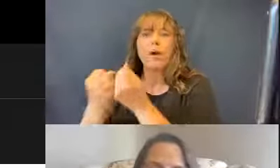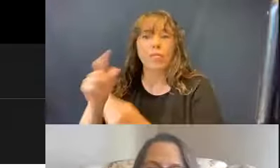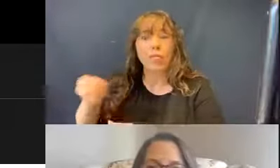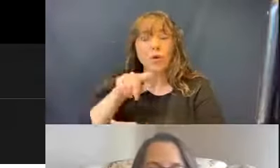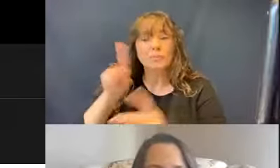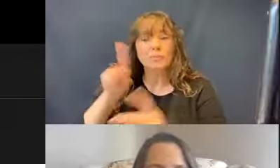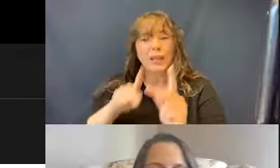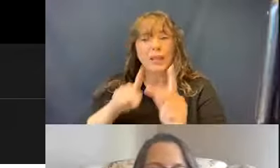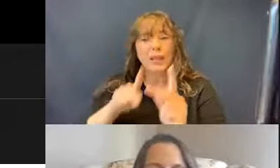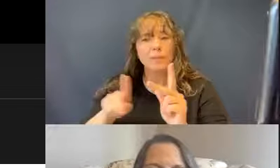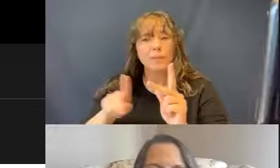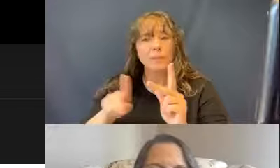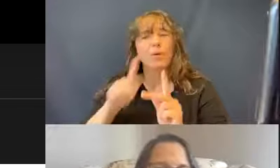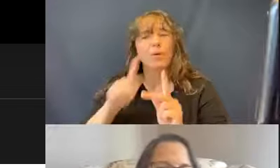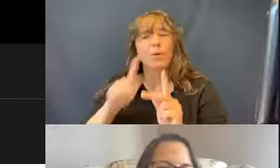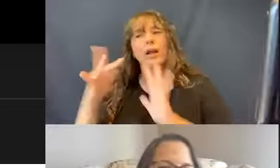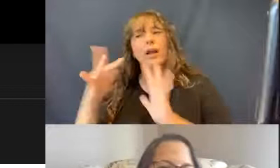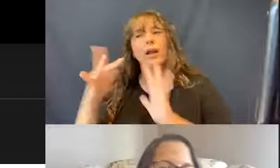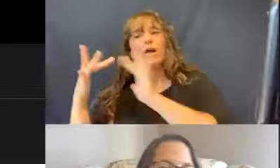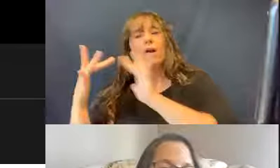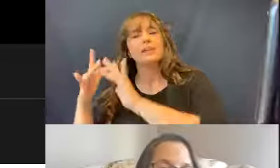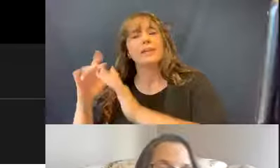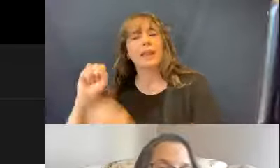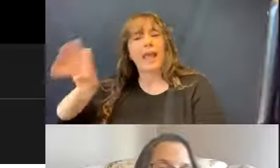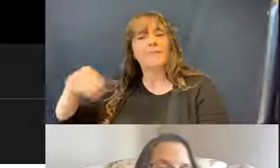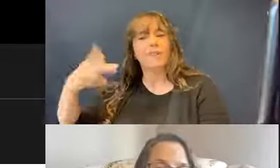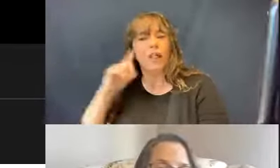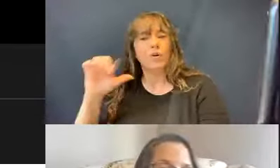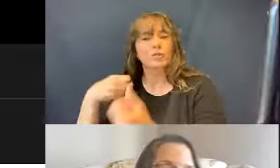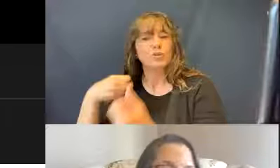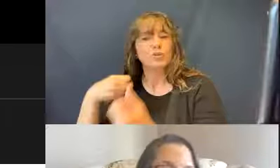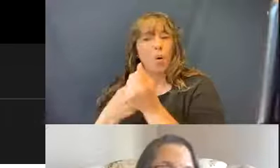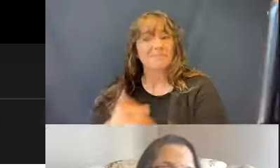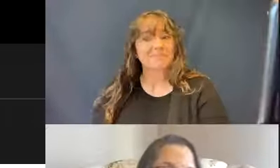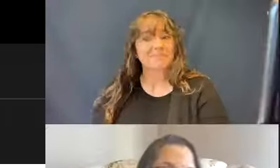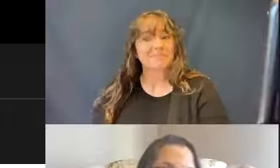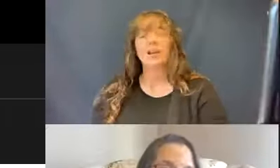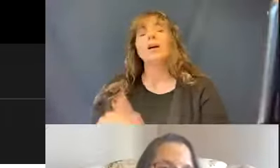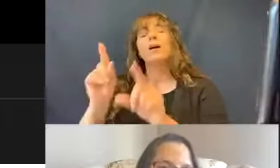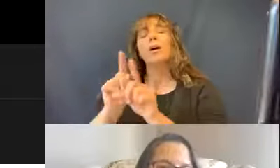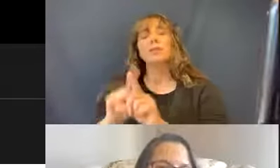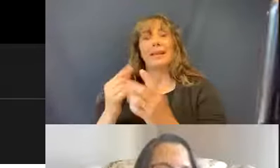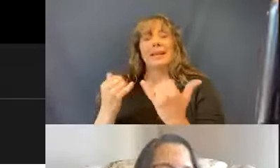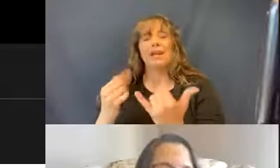Go ahead. We also now do a lot of advocacy. So emails